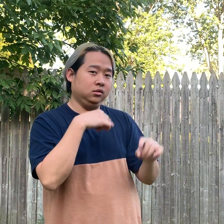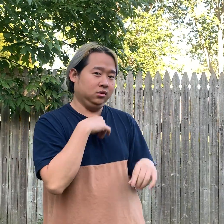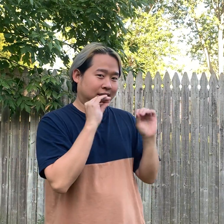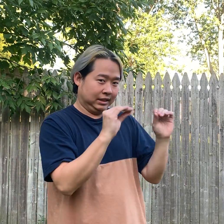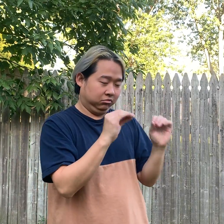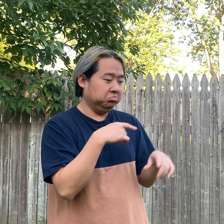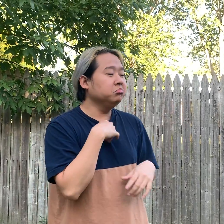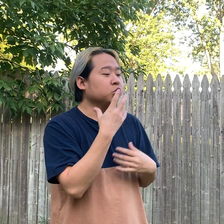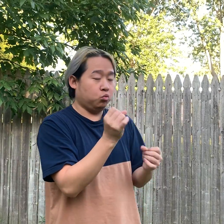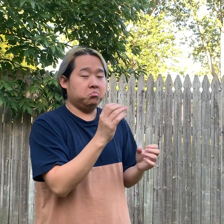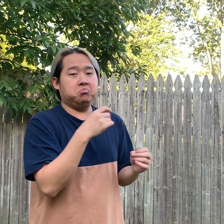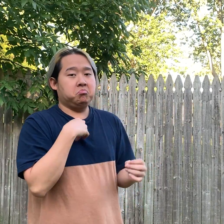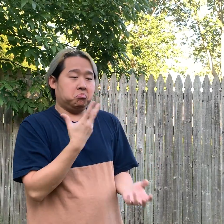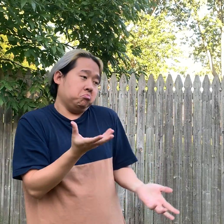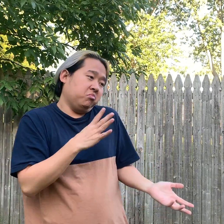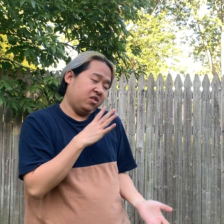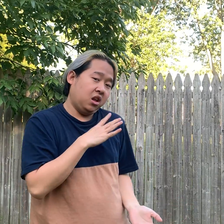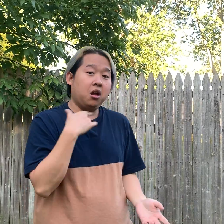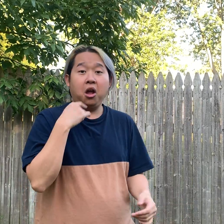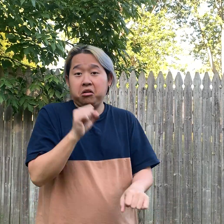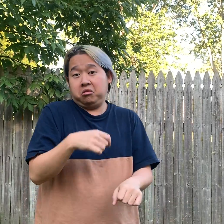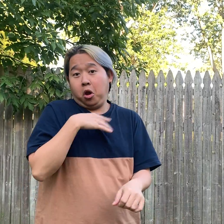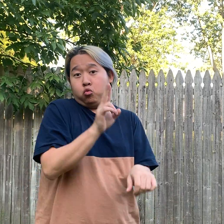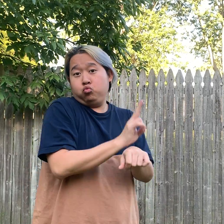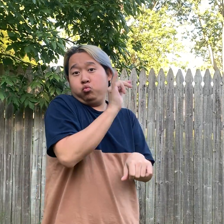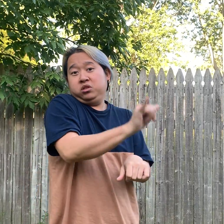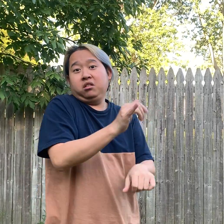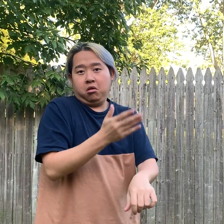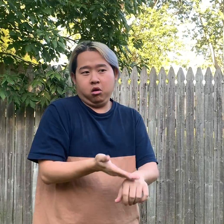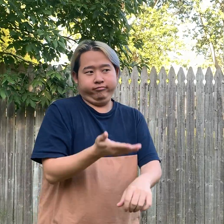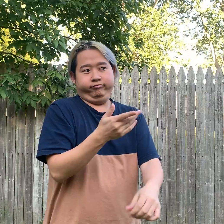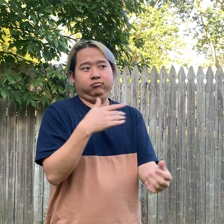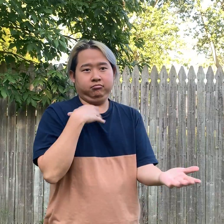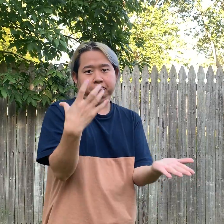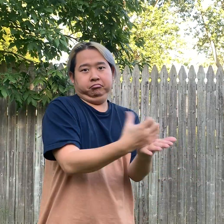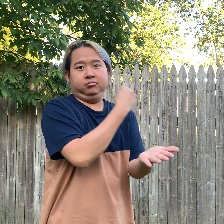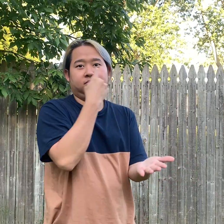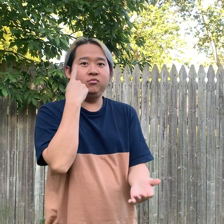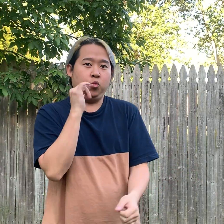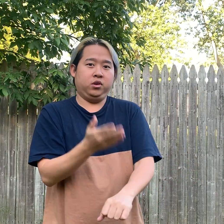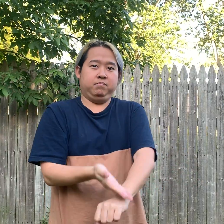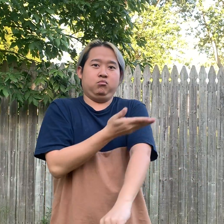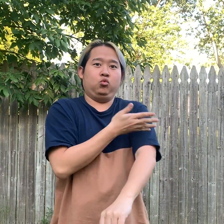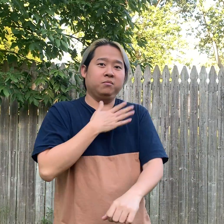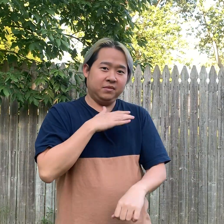I figured that at the very least these courses would help improve my English literacy skills.